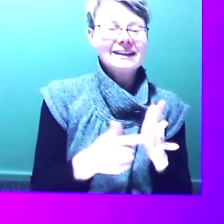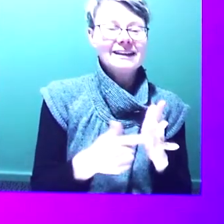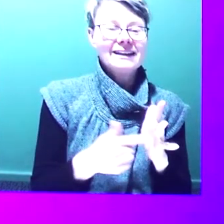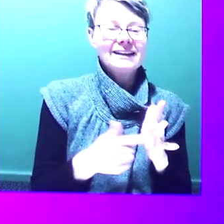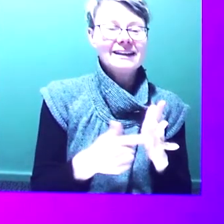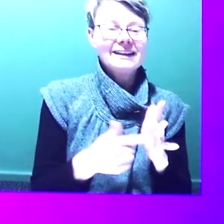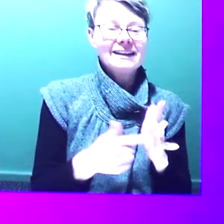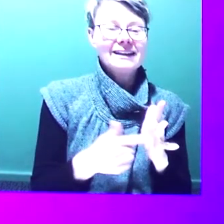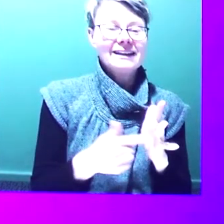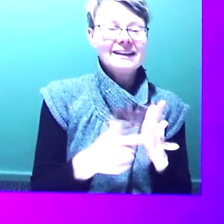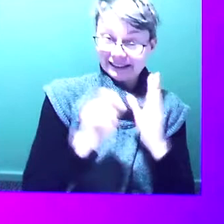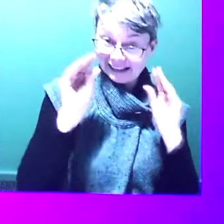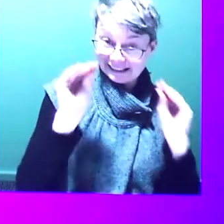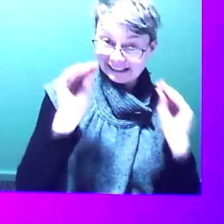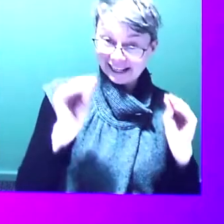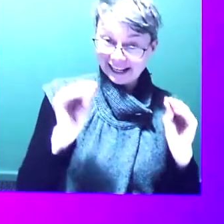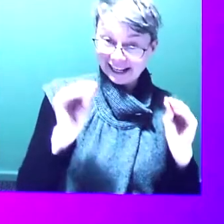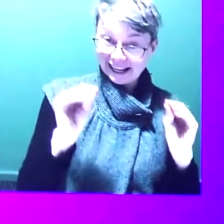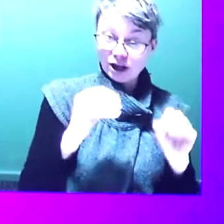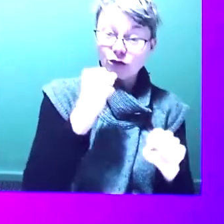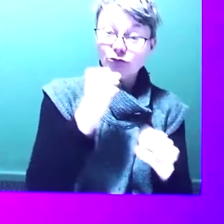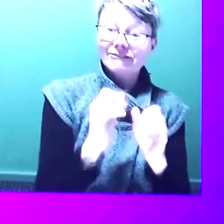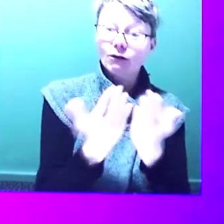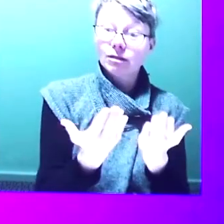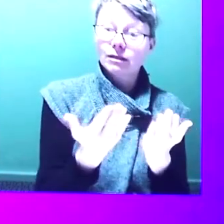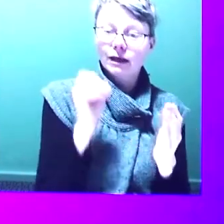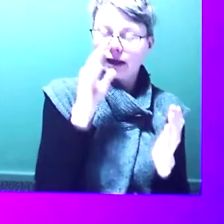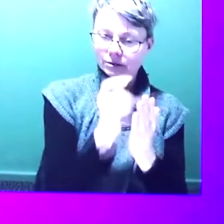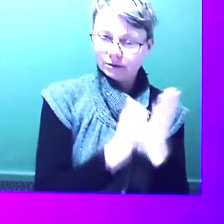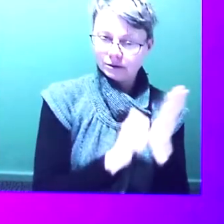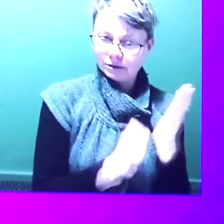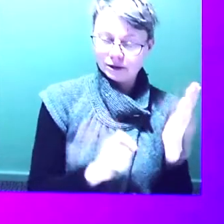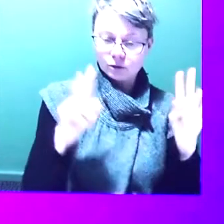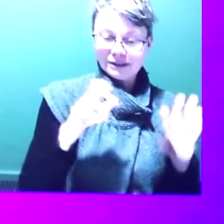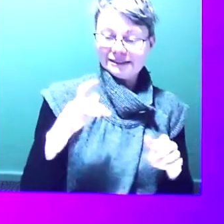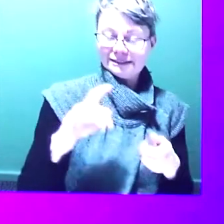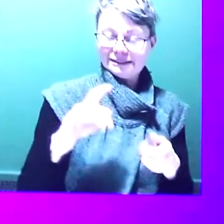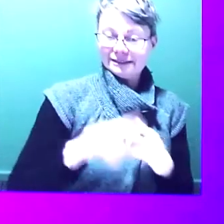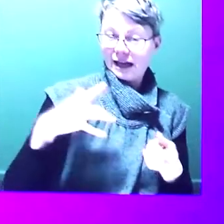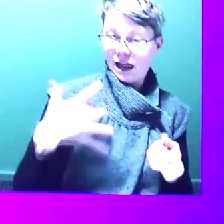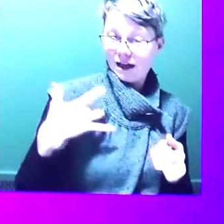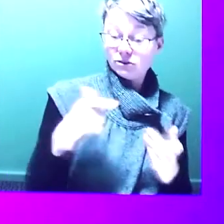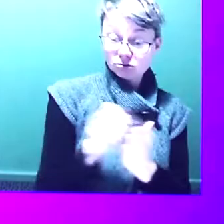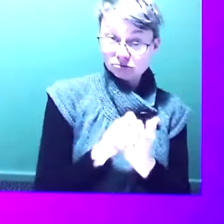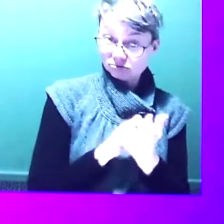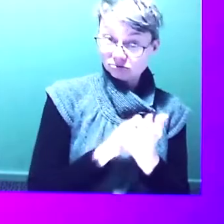Australia's Immigration Detention System, won the 2022 Book of the Year award in the New South Wales Premier's Literary Awards.